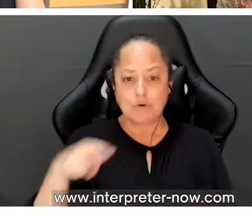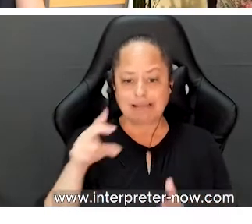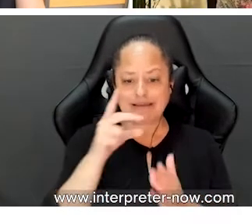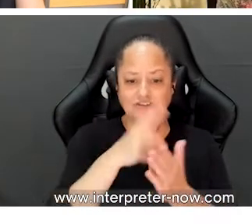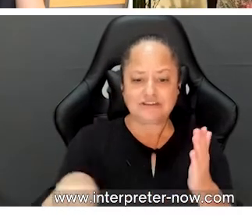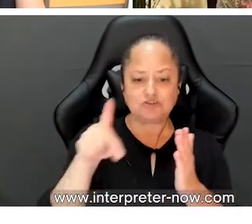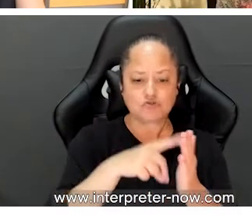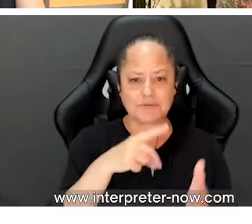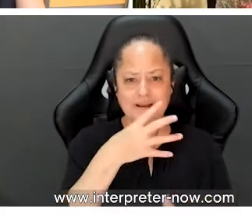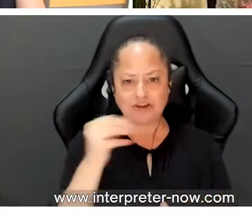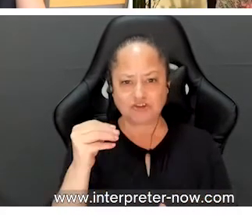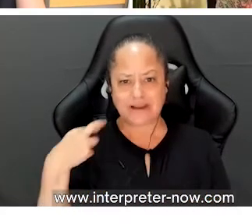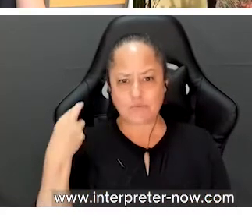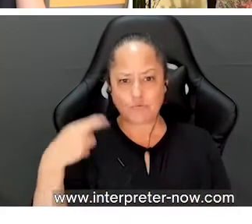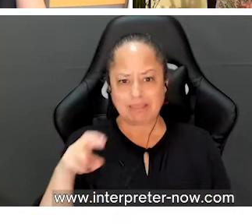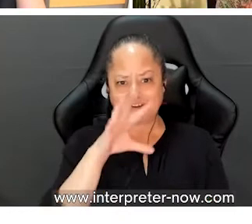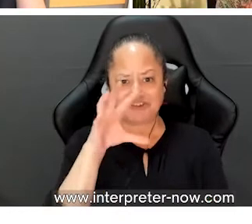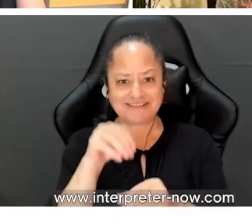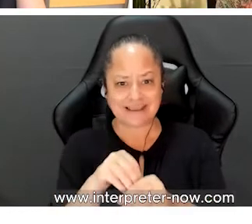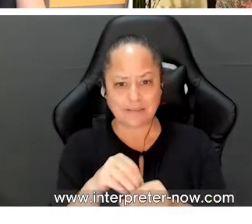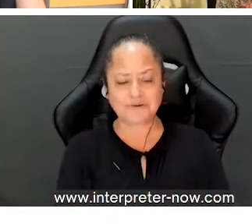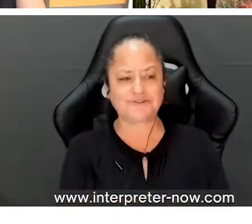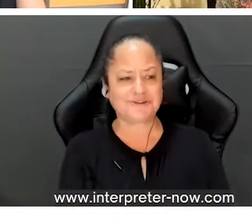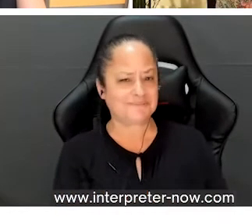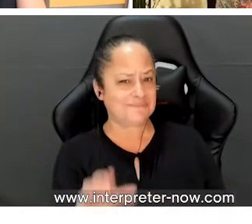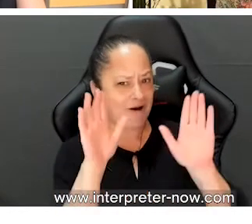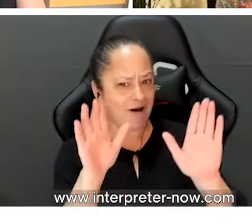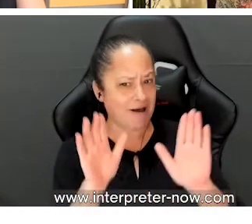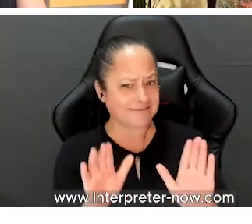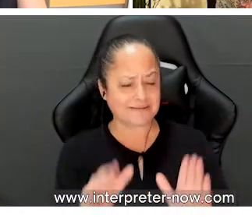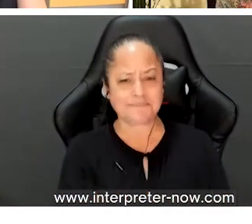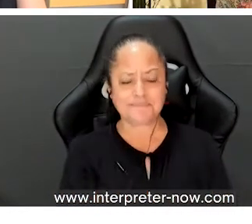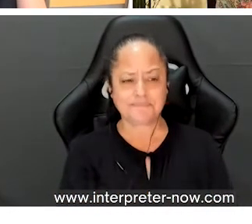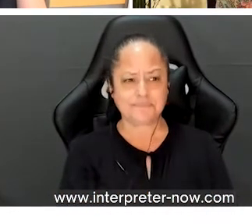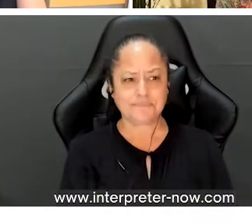and religious inclusion. Awesome.